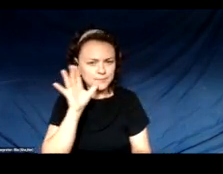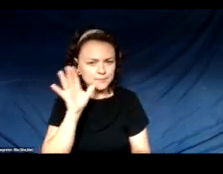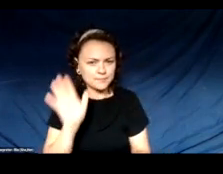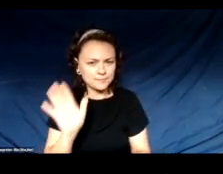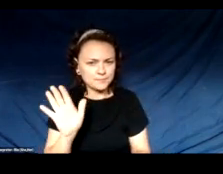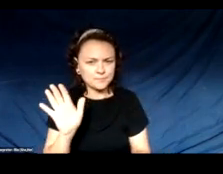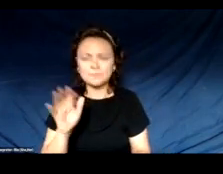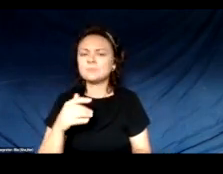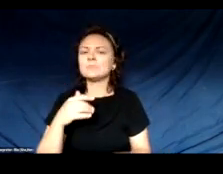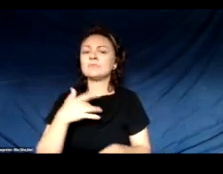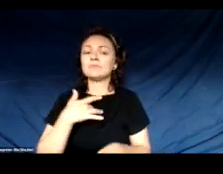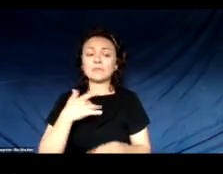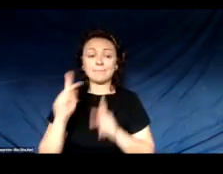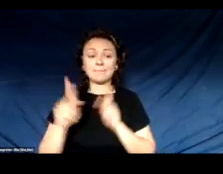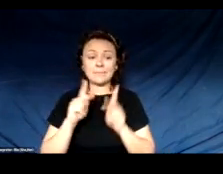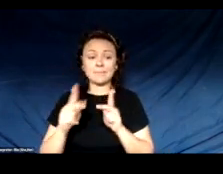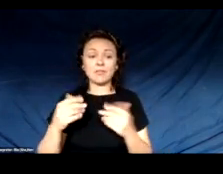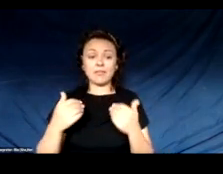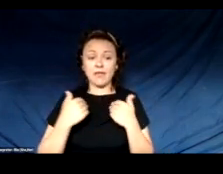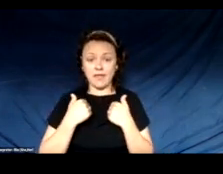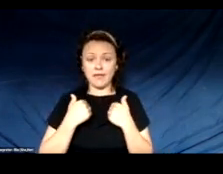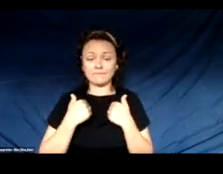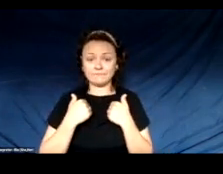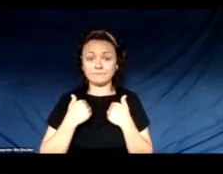define what makes a good parent or not.